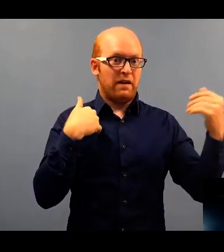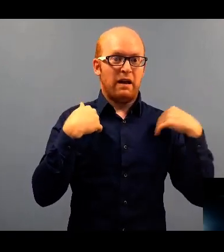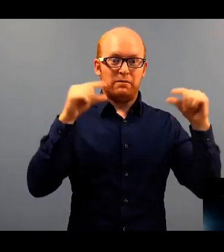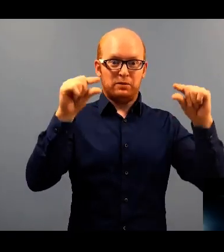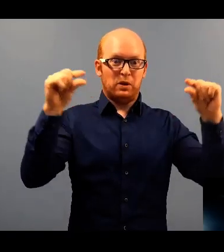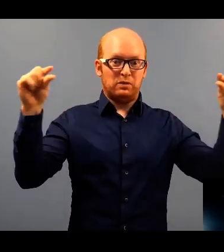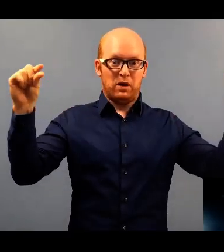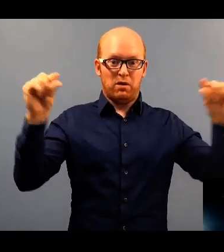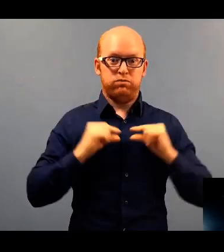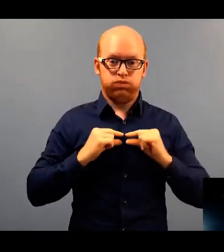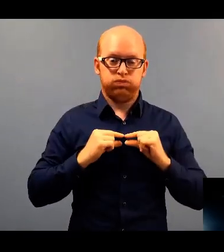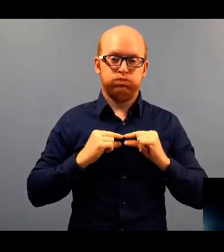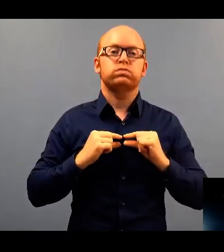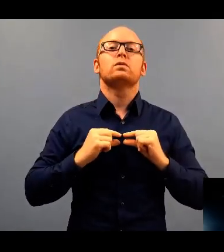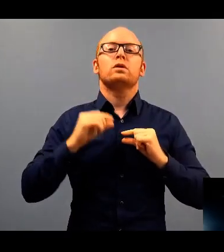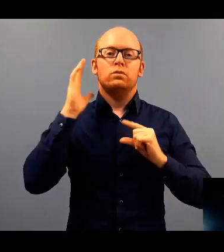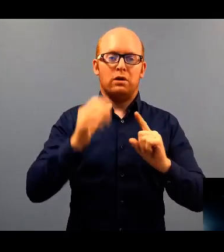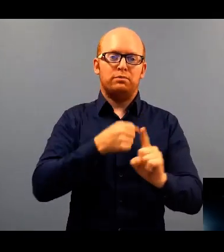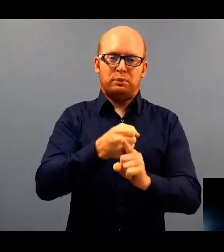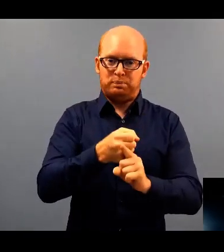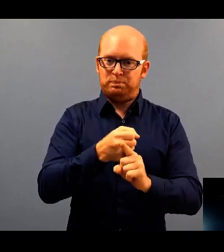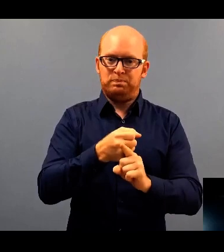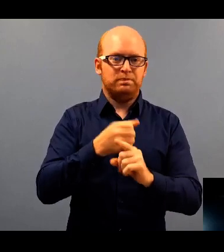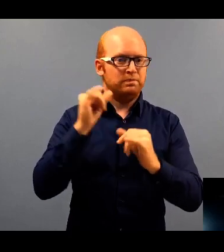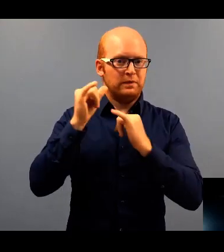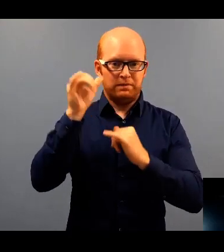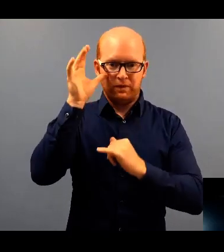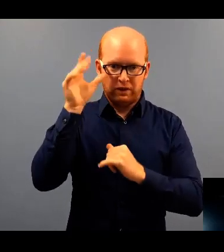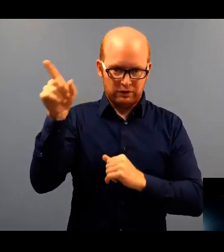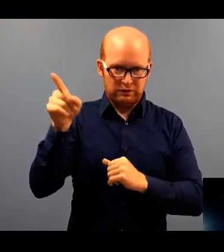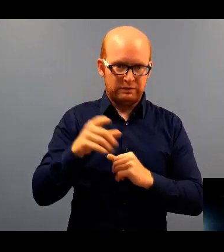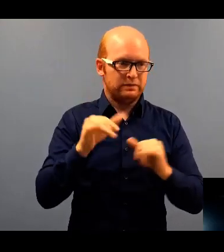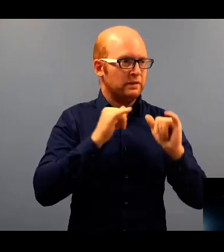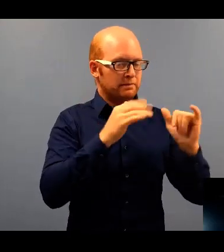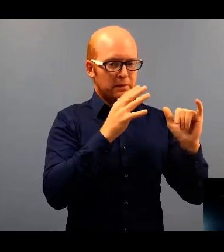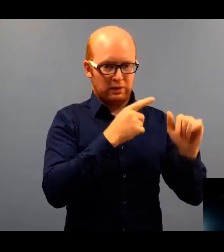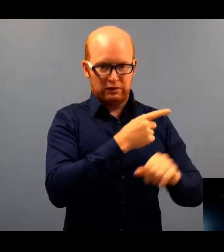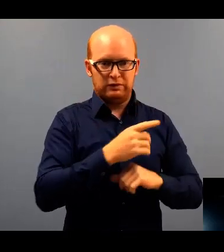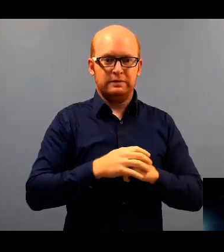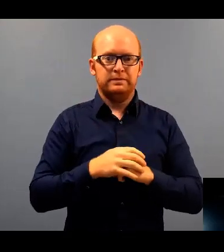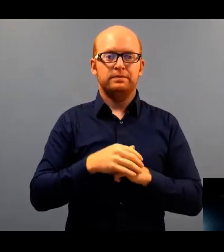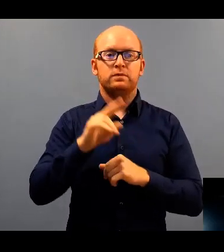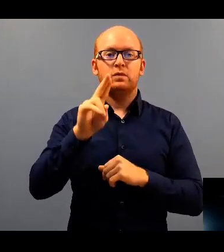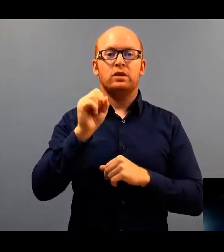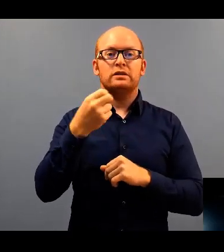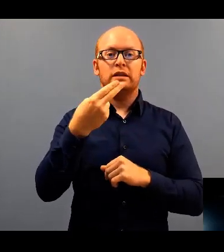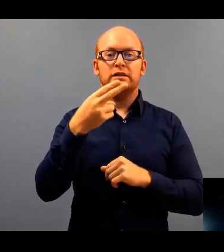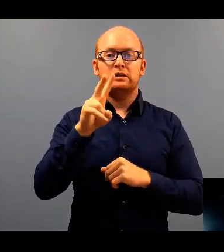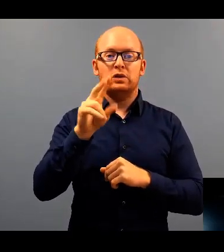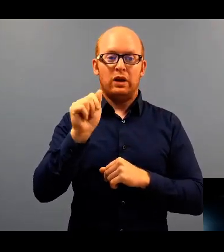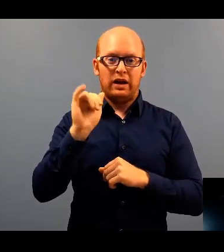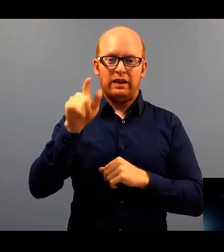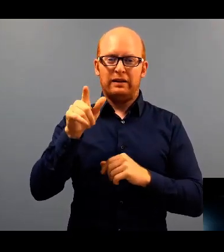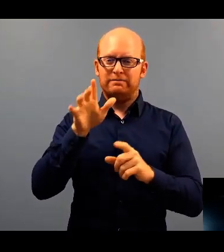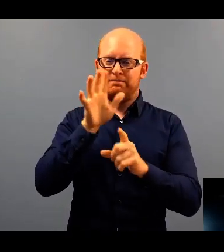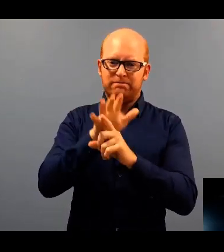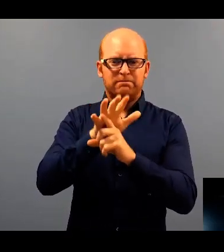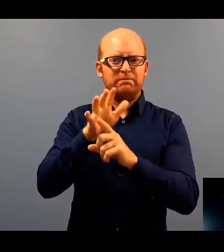will be affected just like their father. The USH2A gene is the most common gene associated